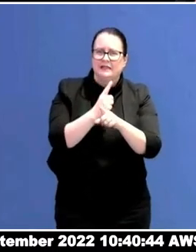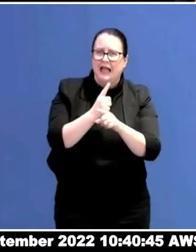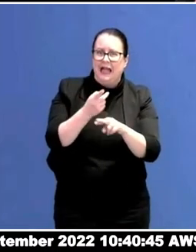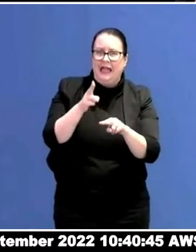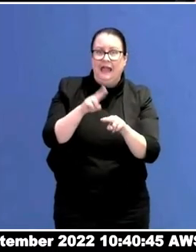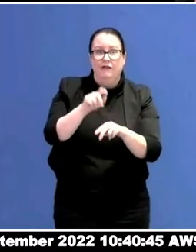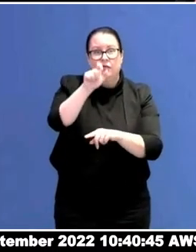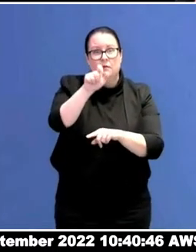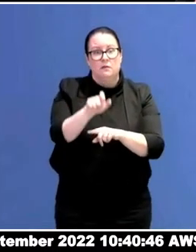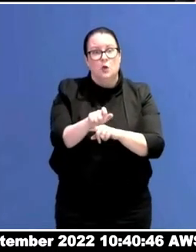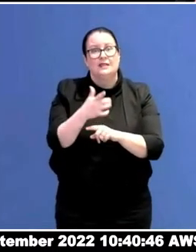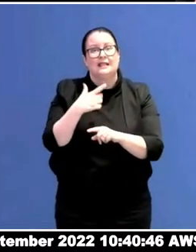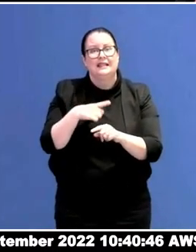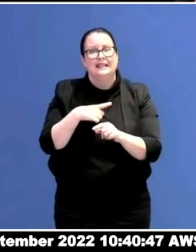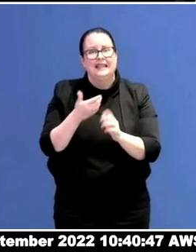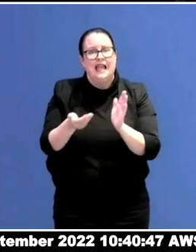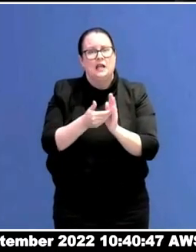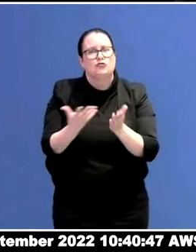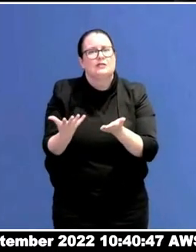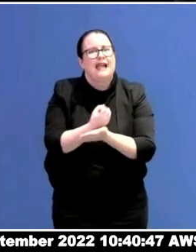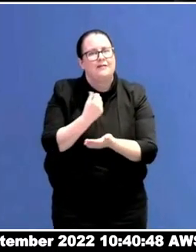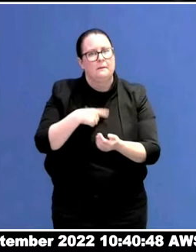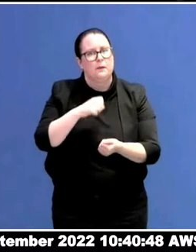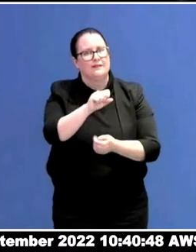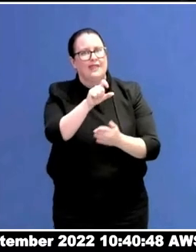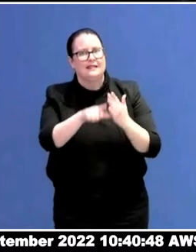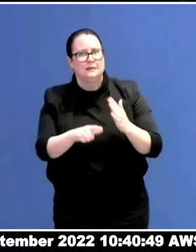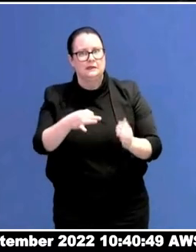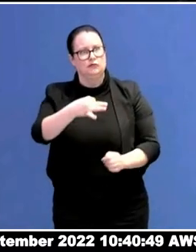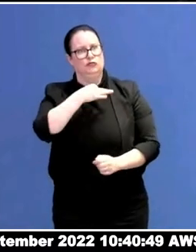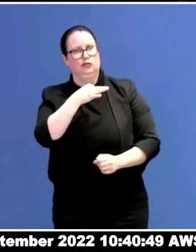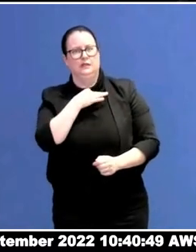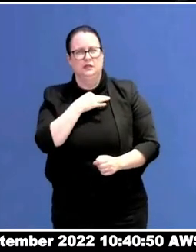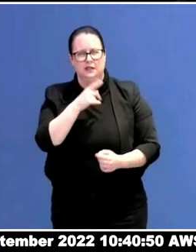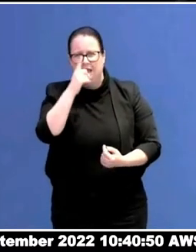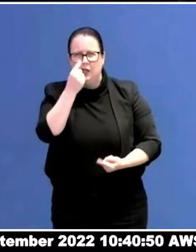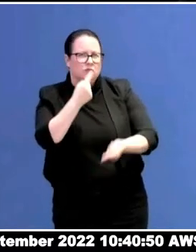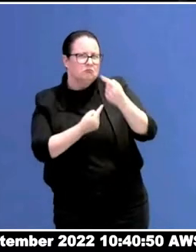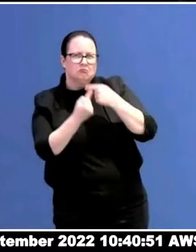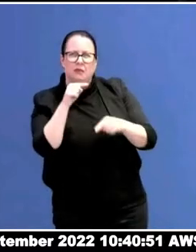requires some protection because of their disabilities. Yes. MR GRIFFIN: What are your views about that?